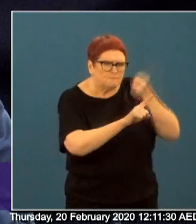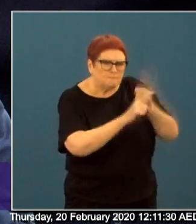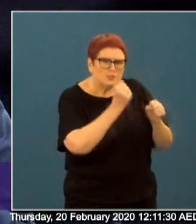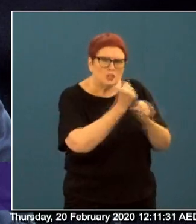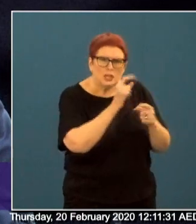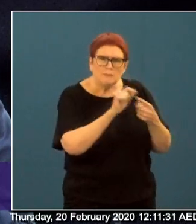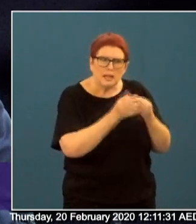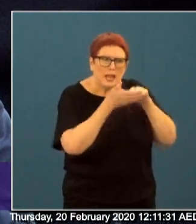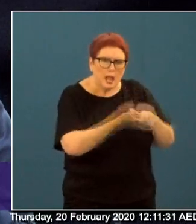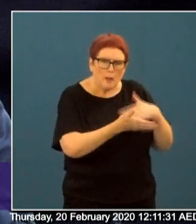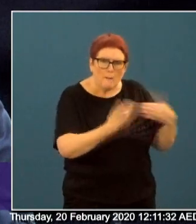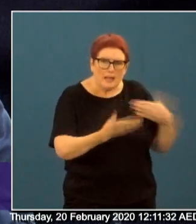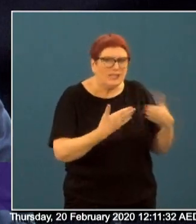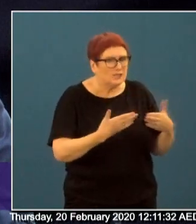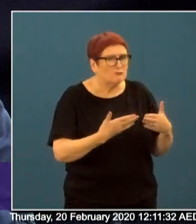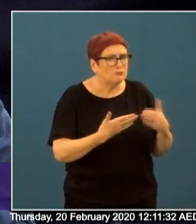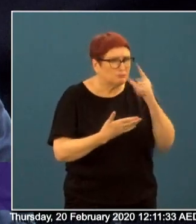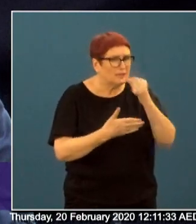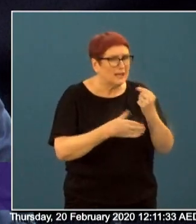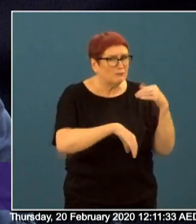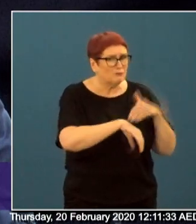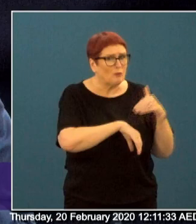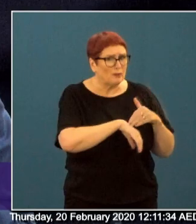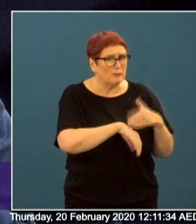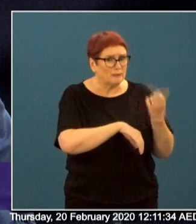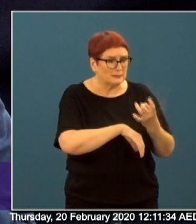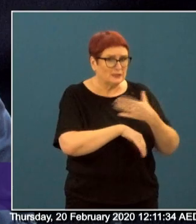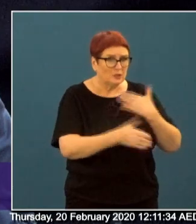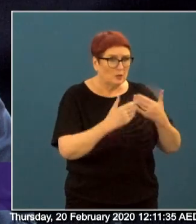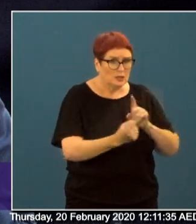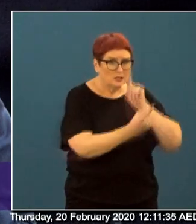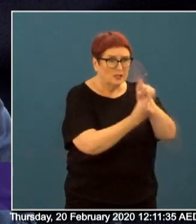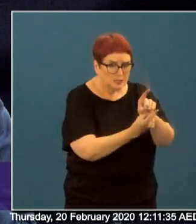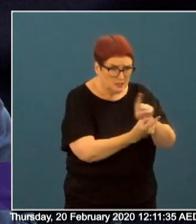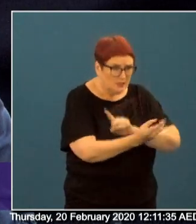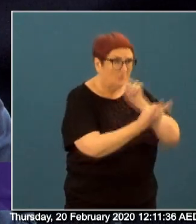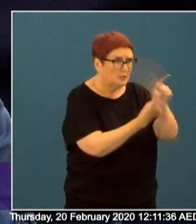manage those conditions. So it's extremely difficult, particularly after that transition to adult services.